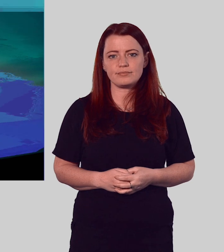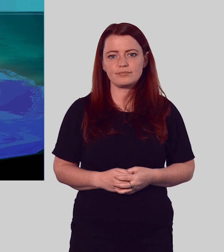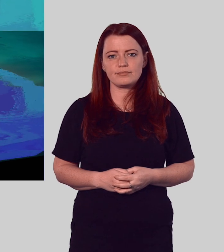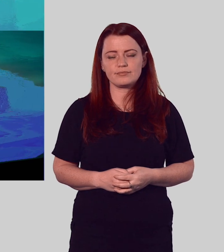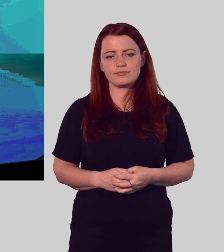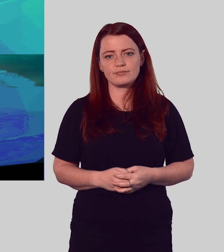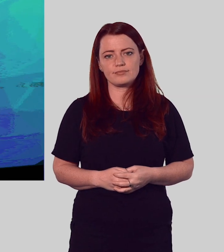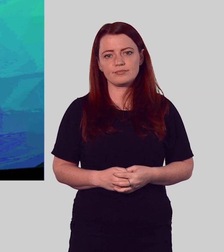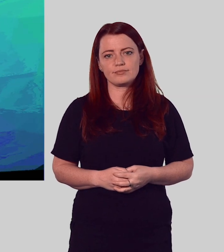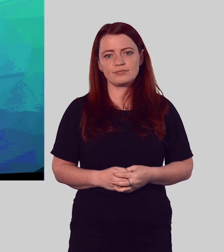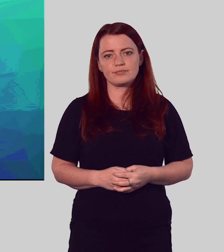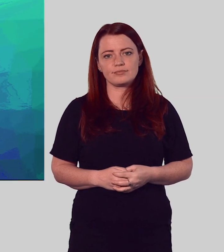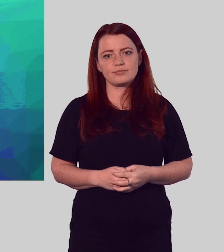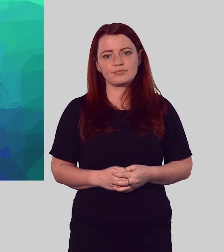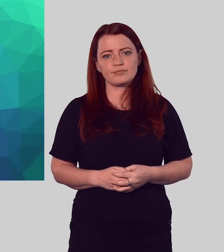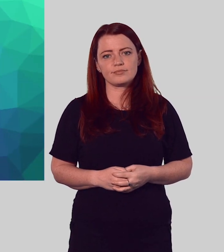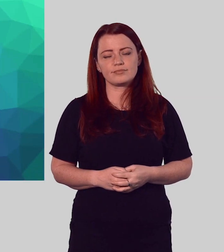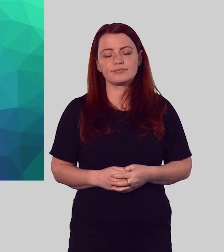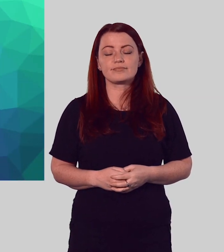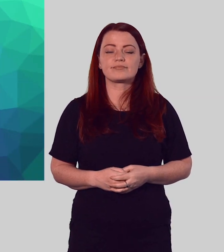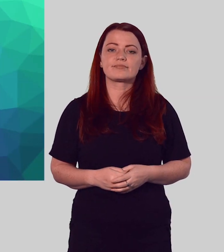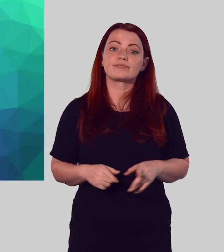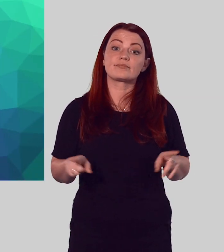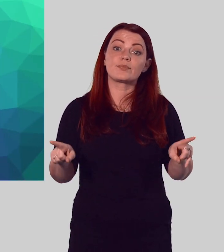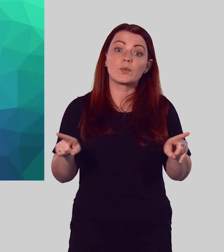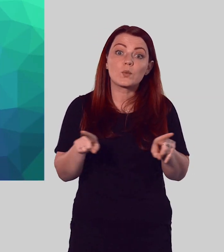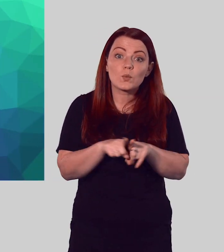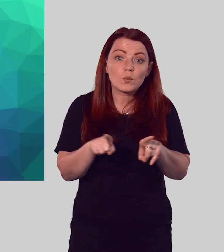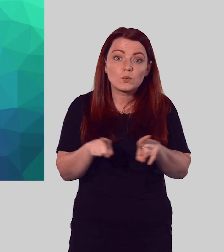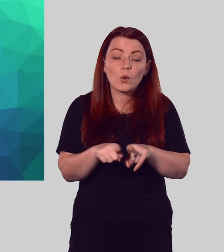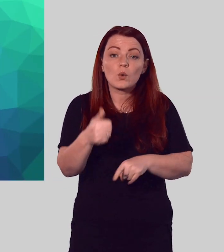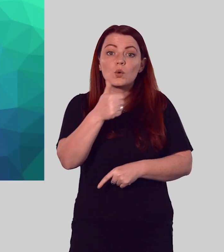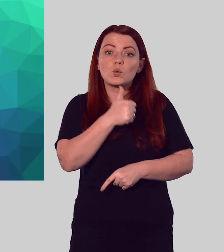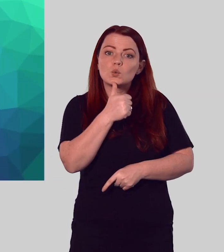So we also are utilising the 5G bandwidth